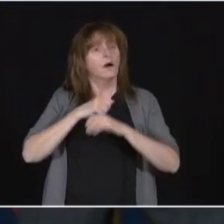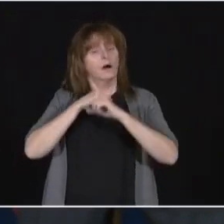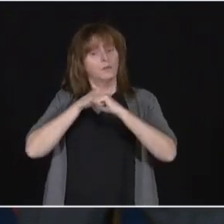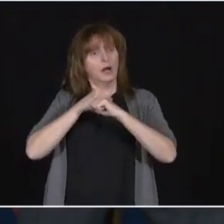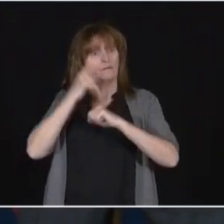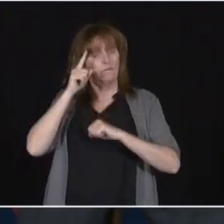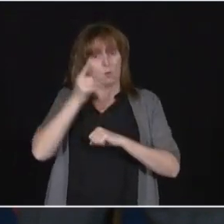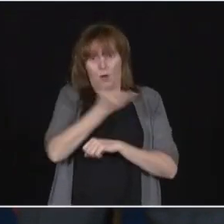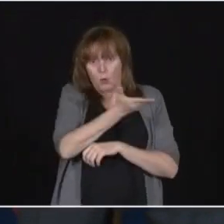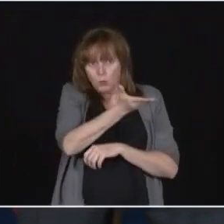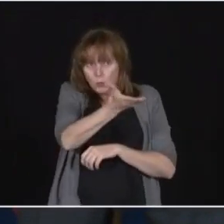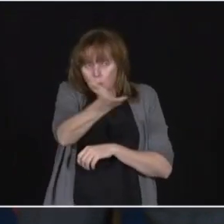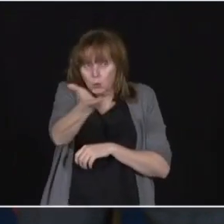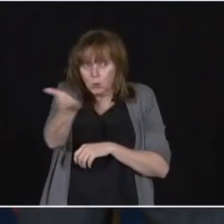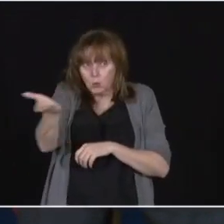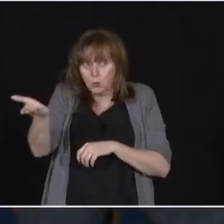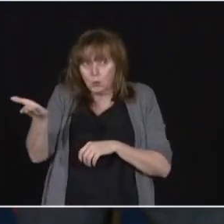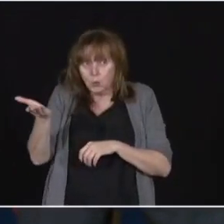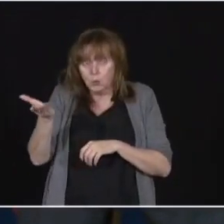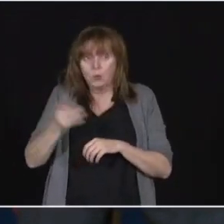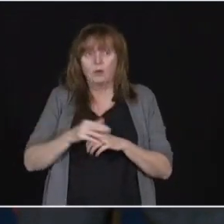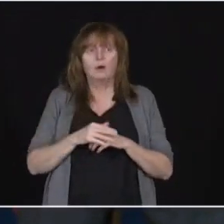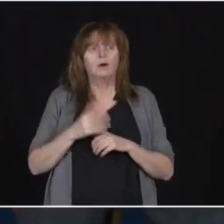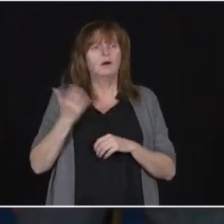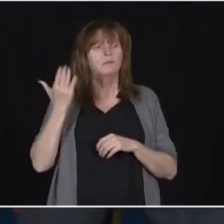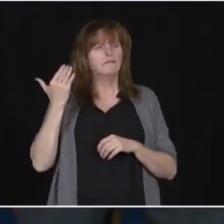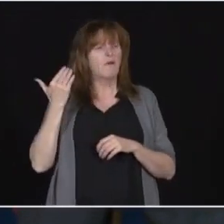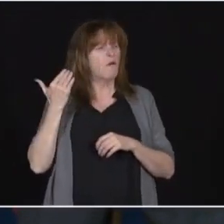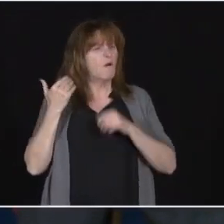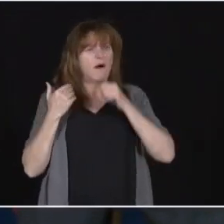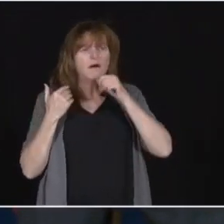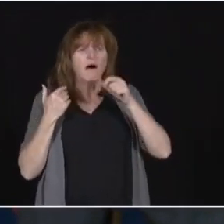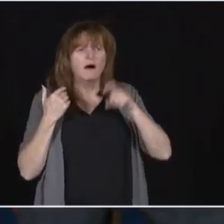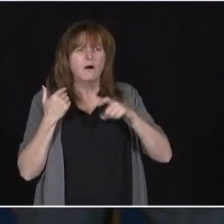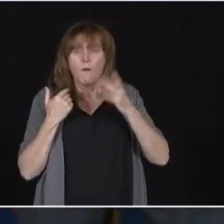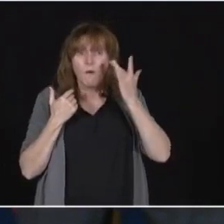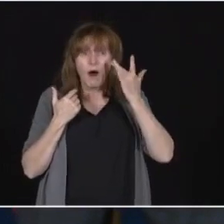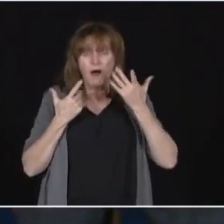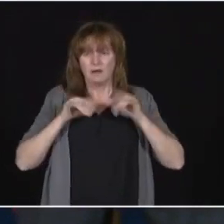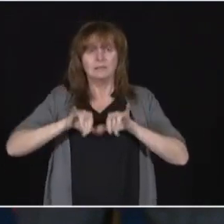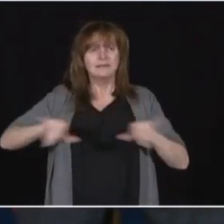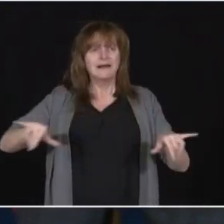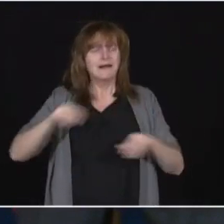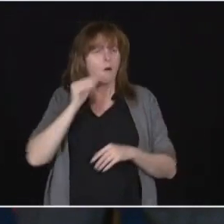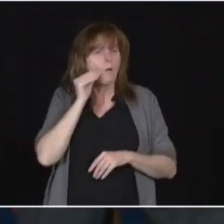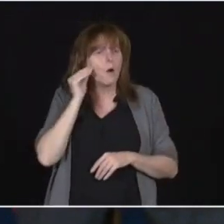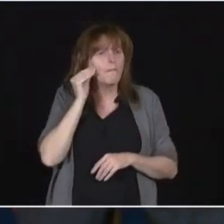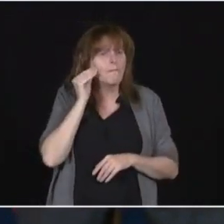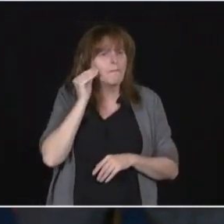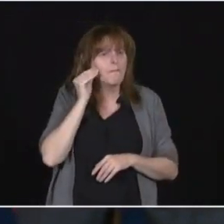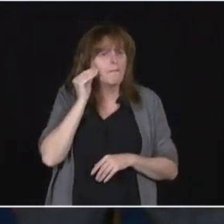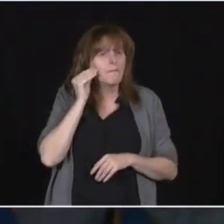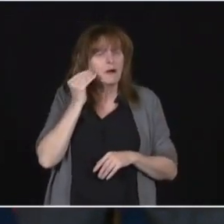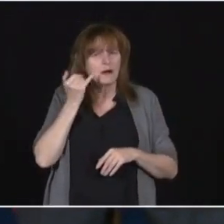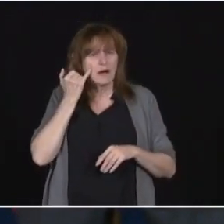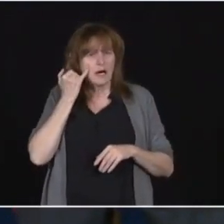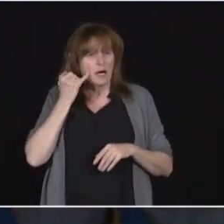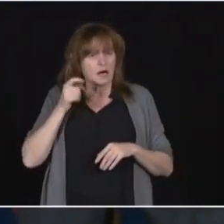to stay home, stay inside, only go outside if absolutely necessary to get food or to get medicine.